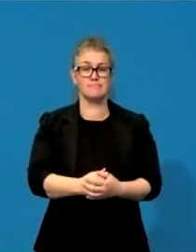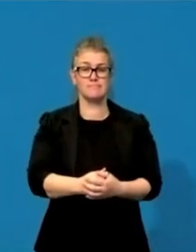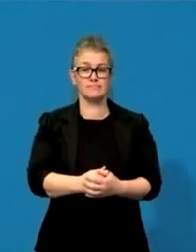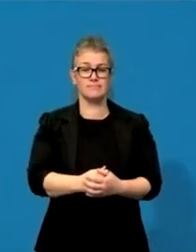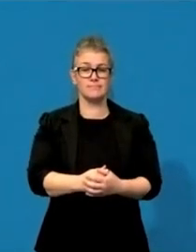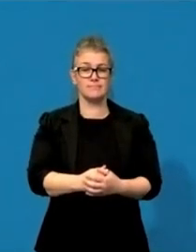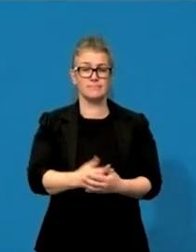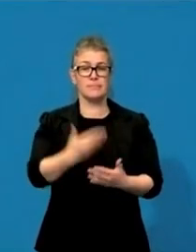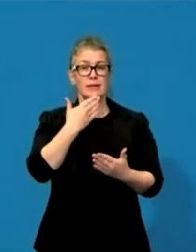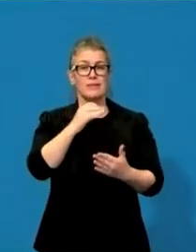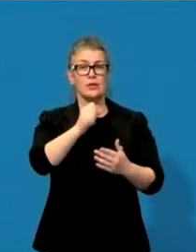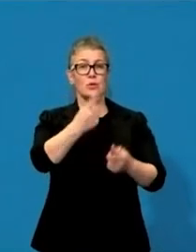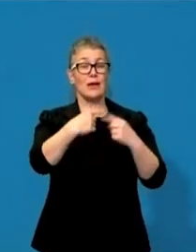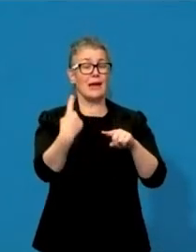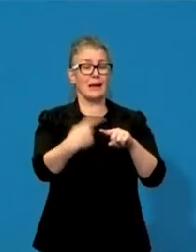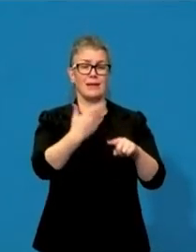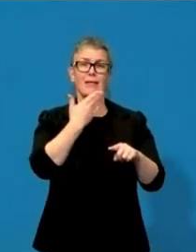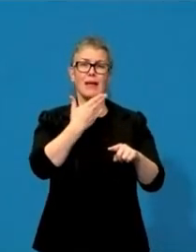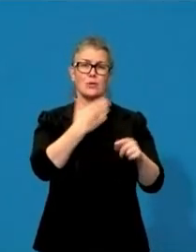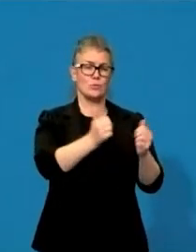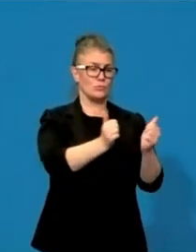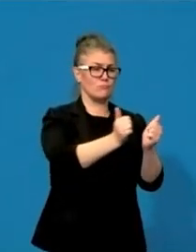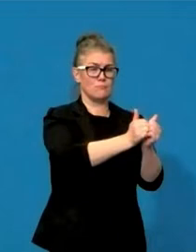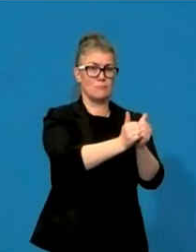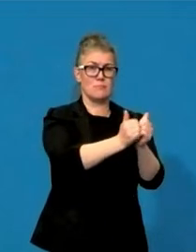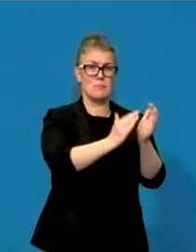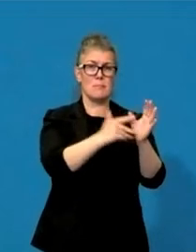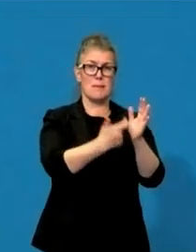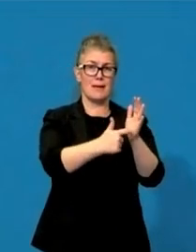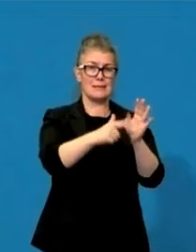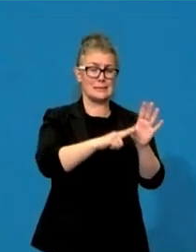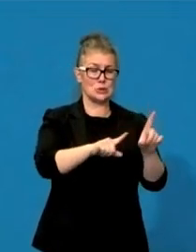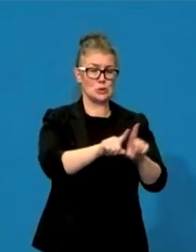And thank you, Marty, for being there as well and for your daughter to be there.